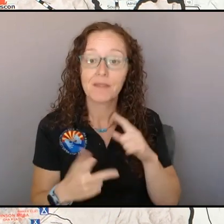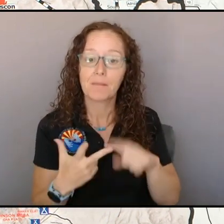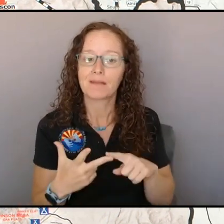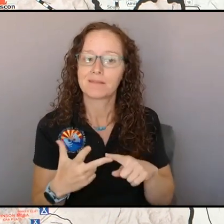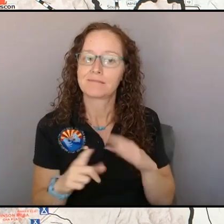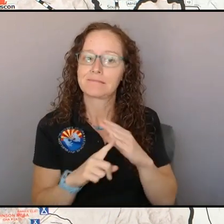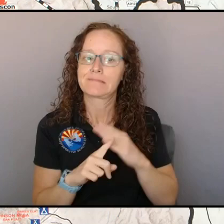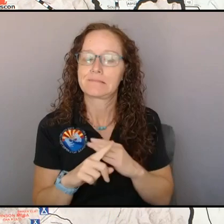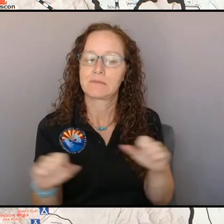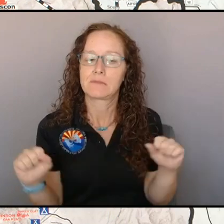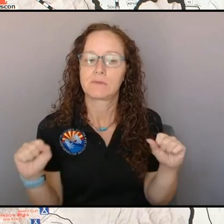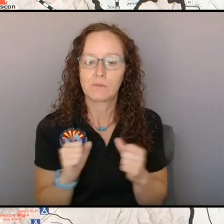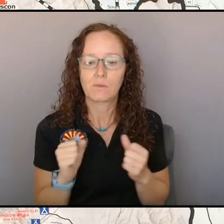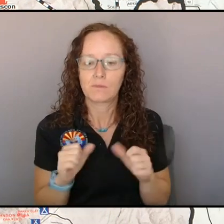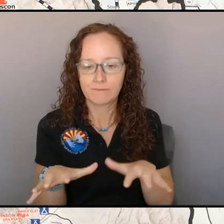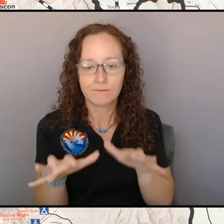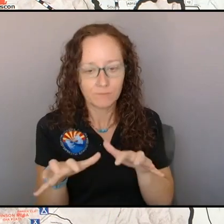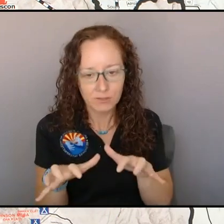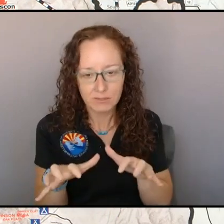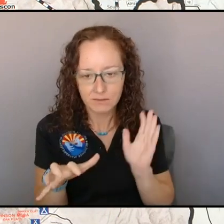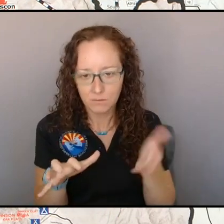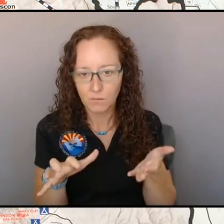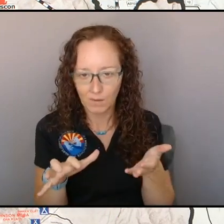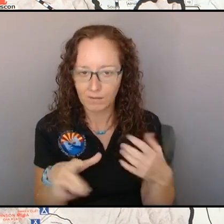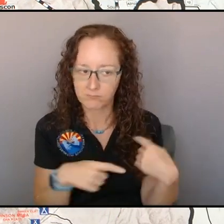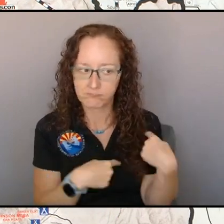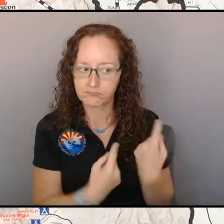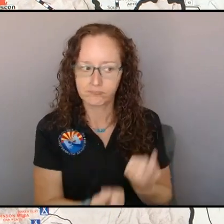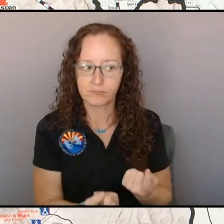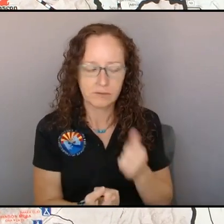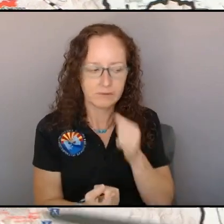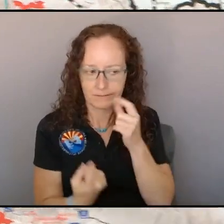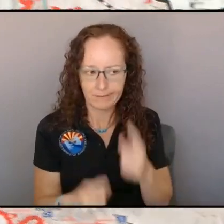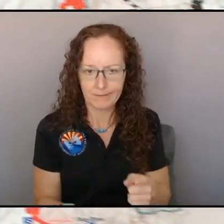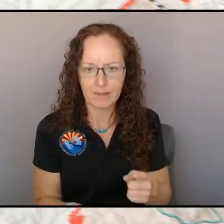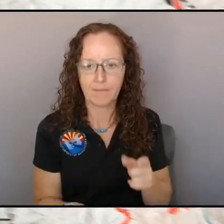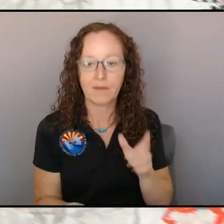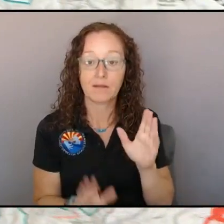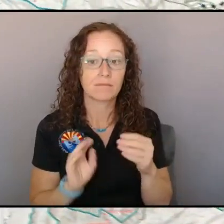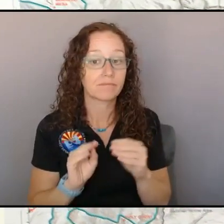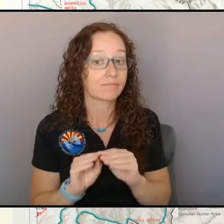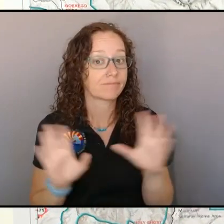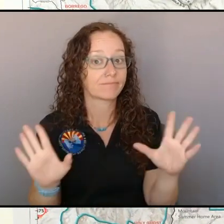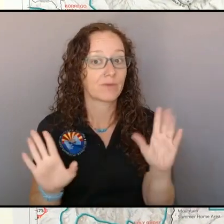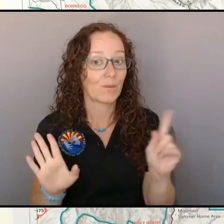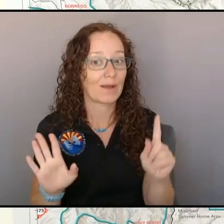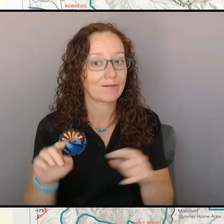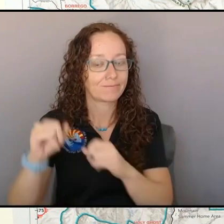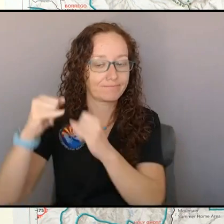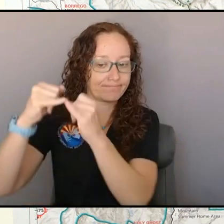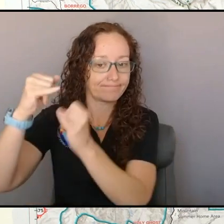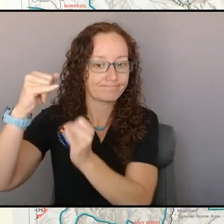haven't seen that for a little bit either and it's going to be very evident across some of our higher ridge tops here and some